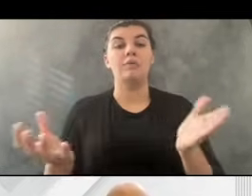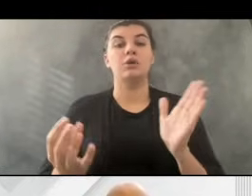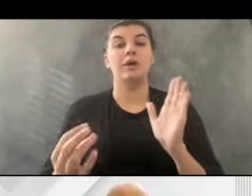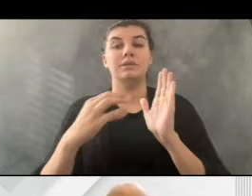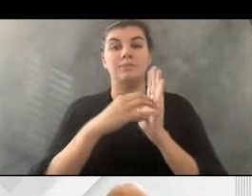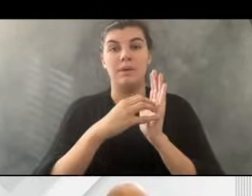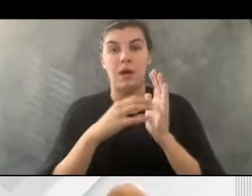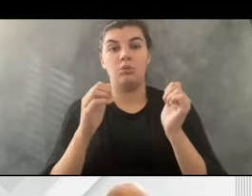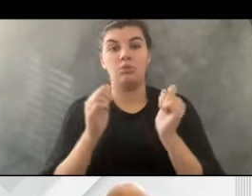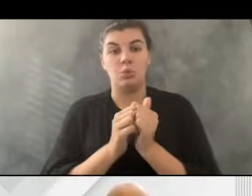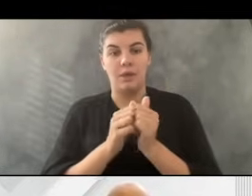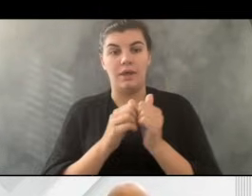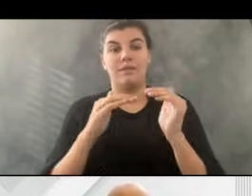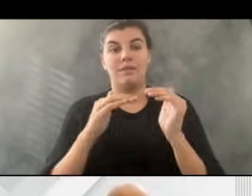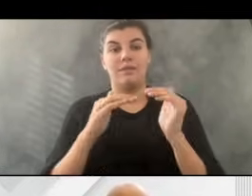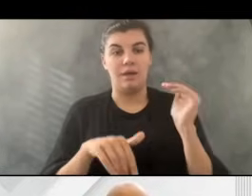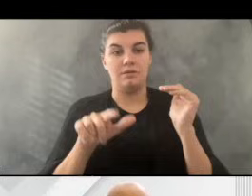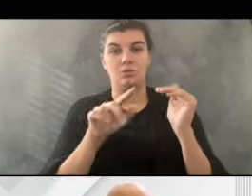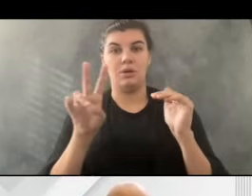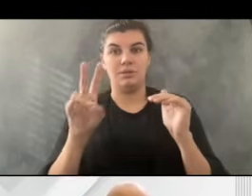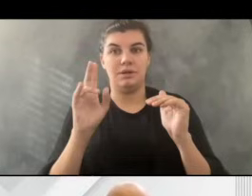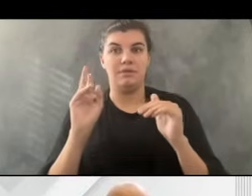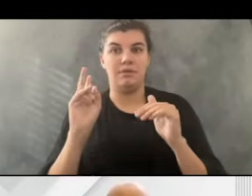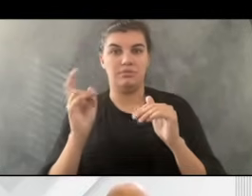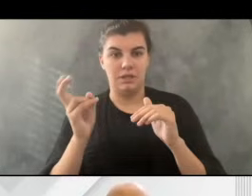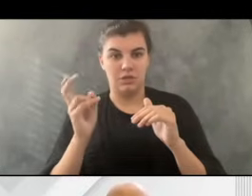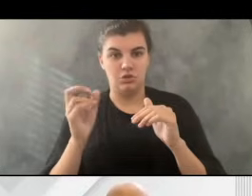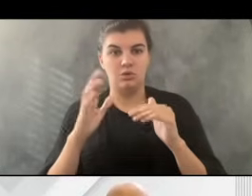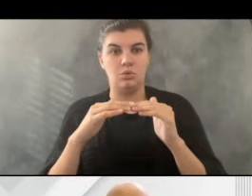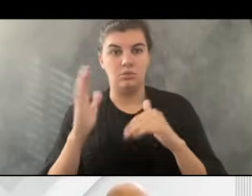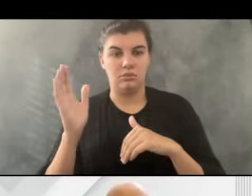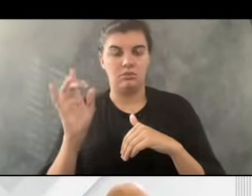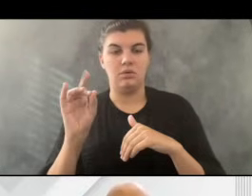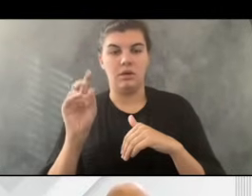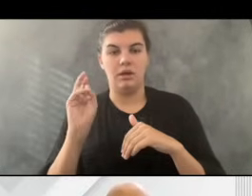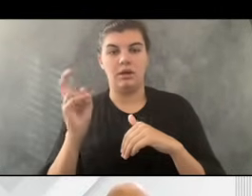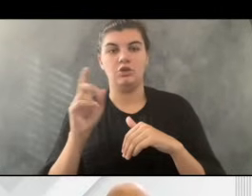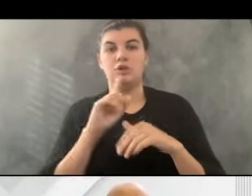27 inches and less than 80 inches above the walking surface are permitted if a barrier